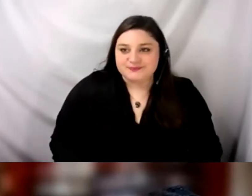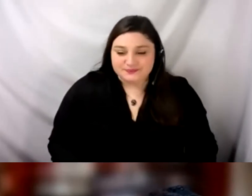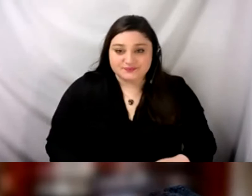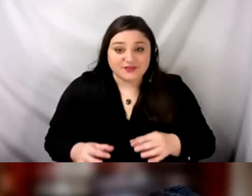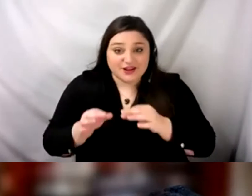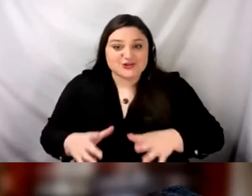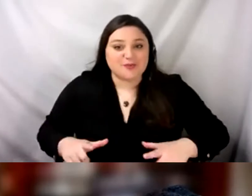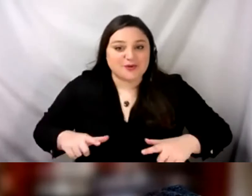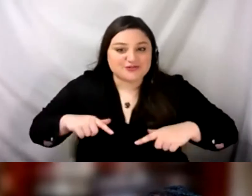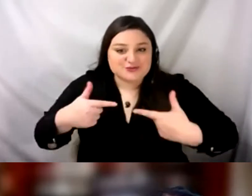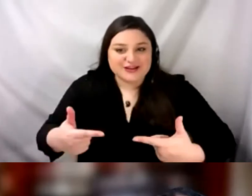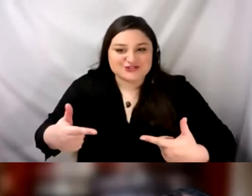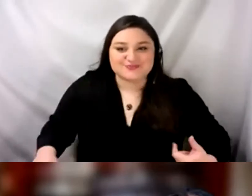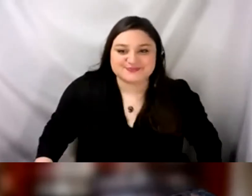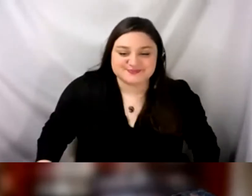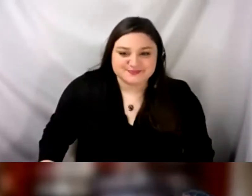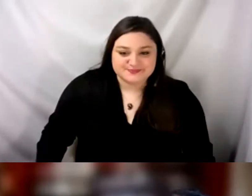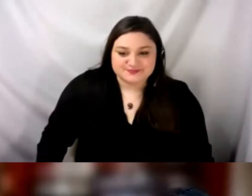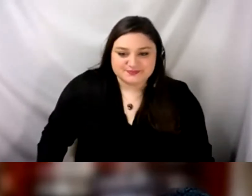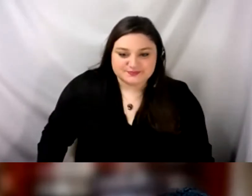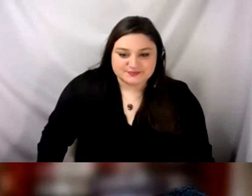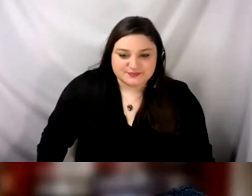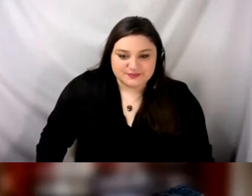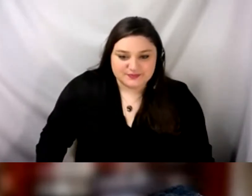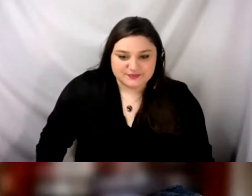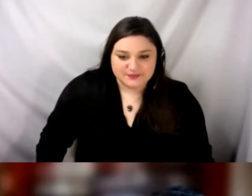part of